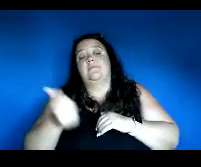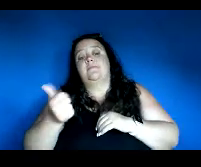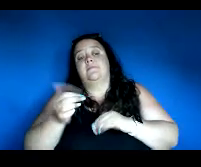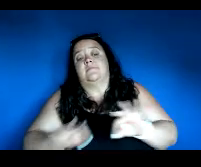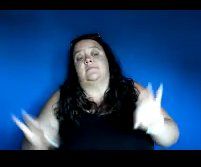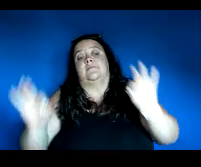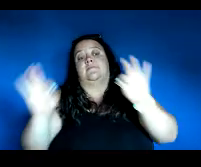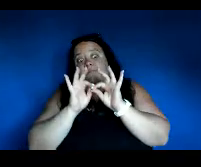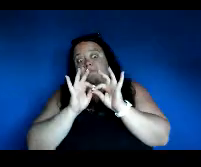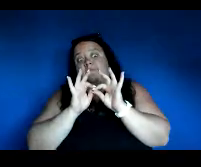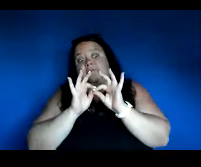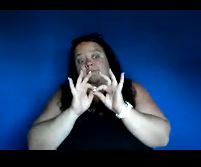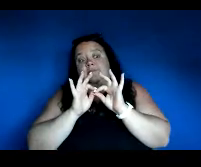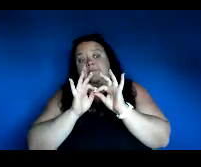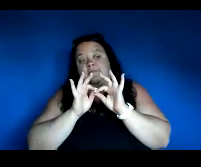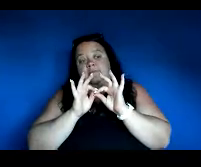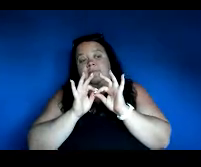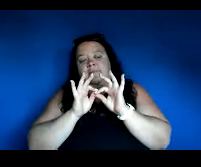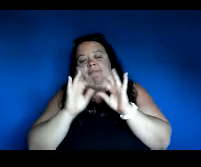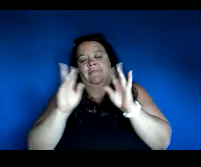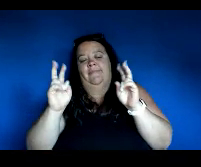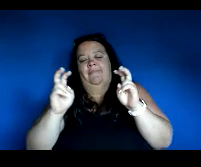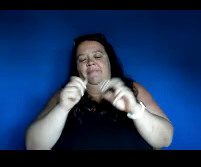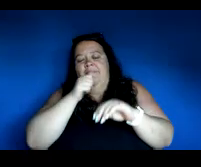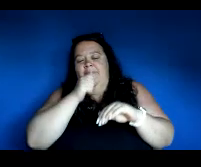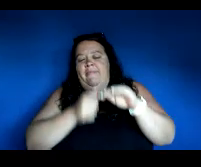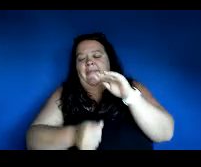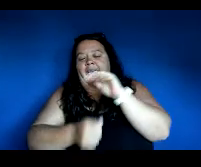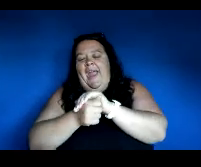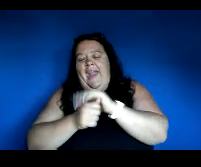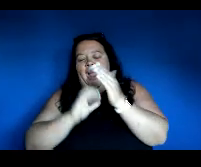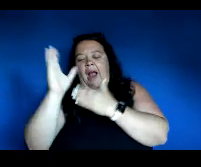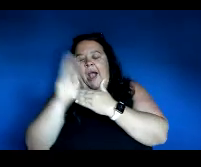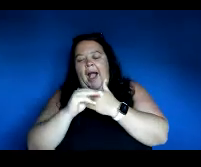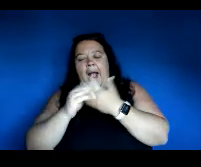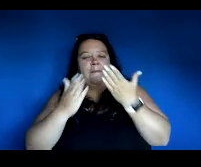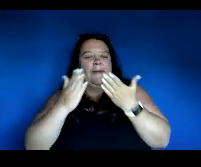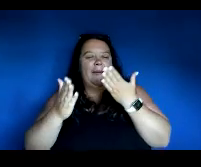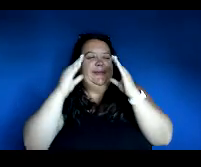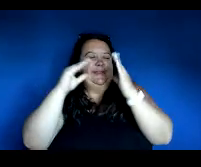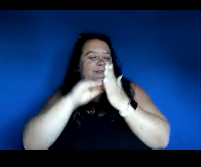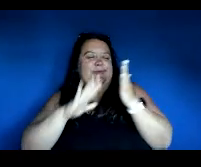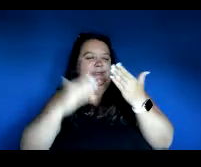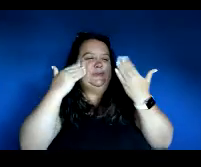of what we call the hidden curriculum, which is like things that students may not know about the college experience,